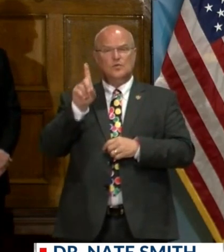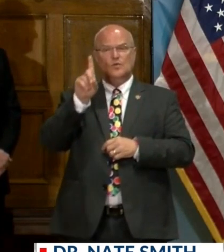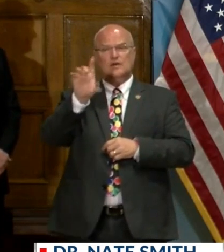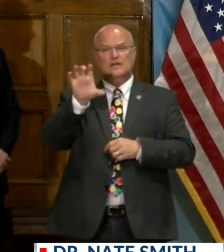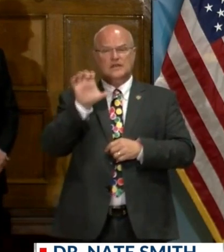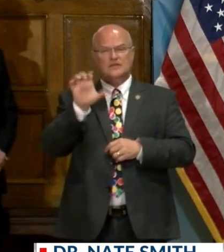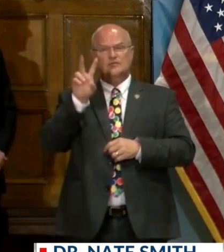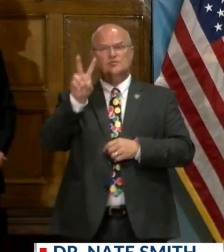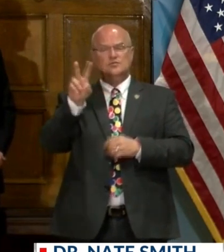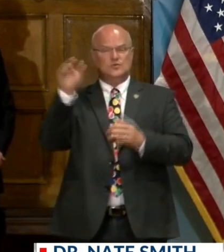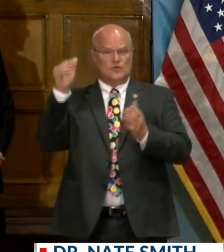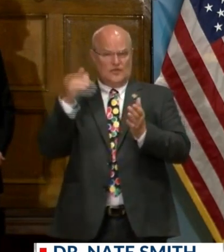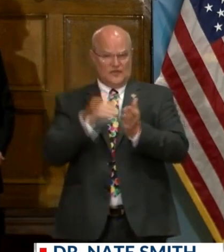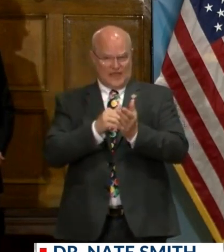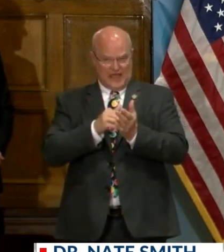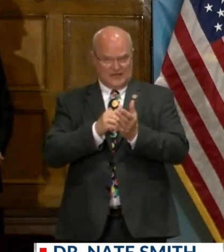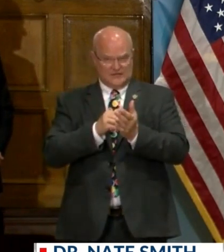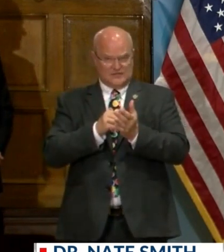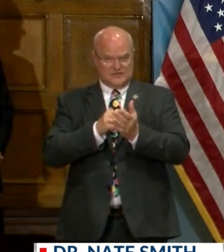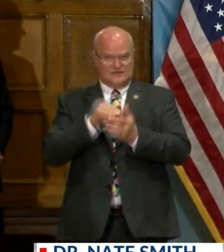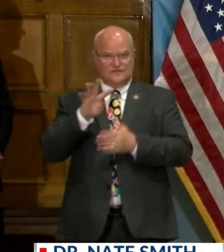THE BEGINNING OF THIS WE HAVE